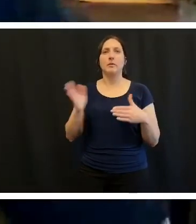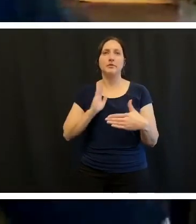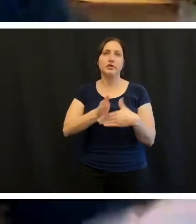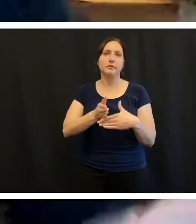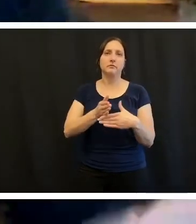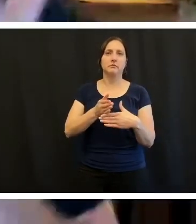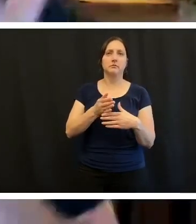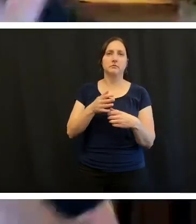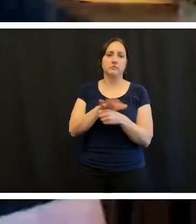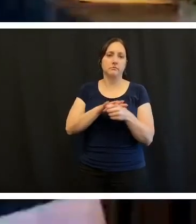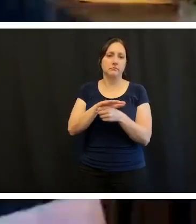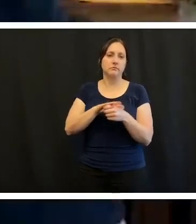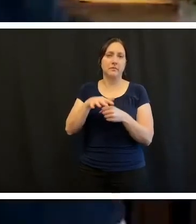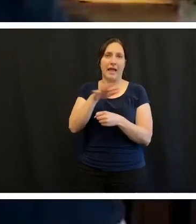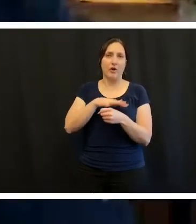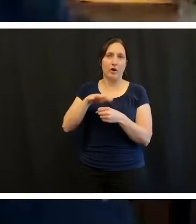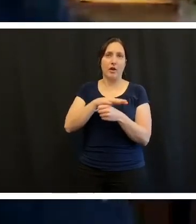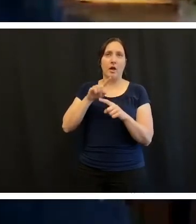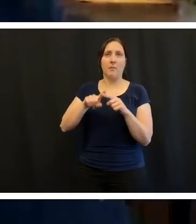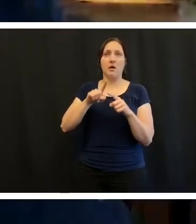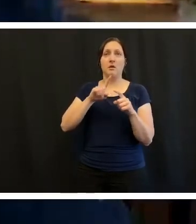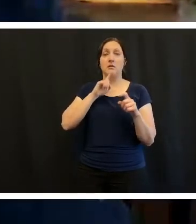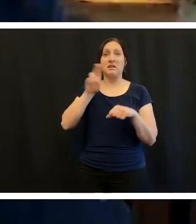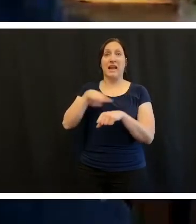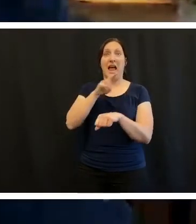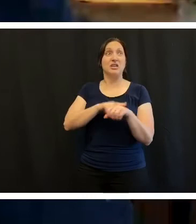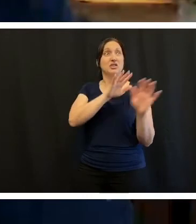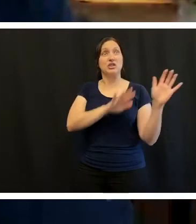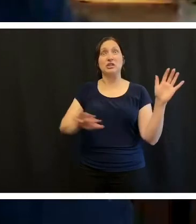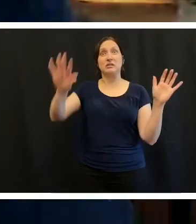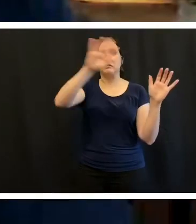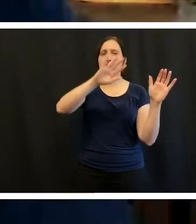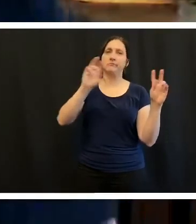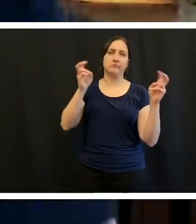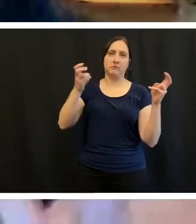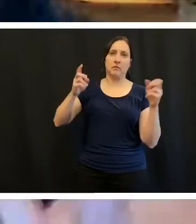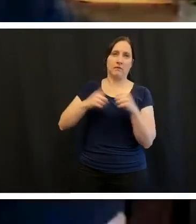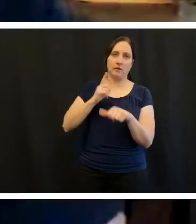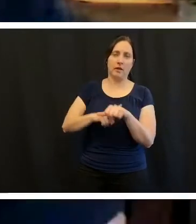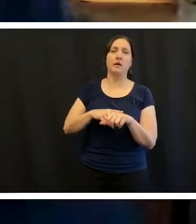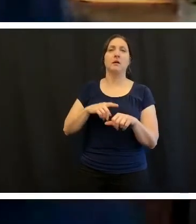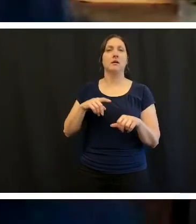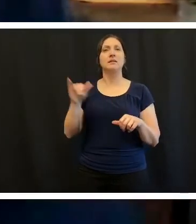but like with Hurricane Katrina and even in Beaumont we've had issues